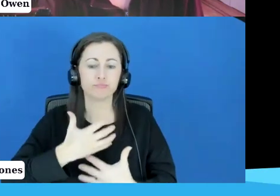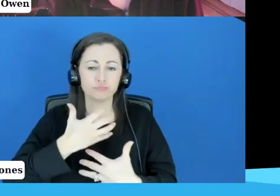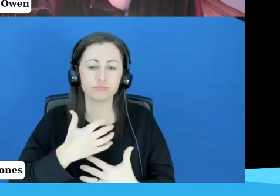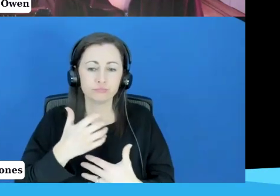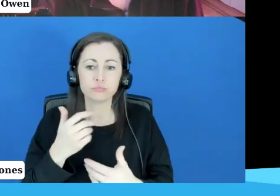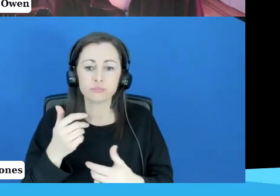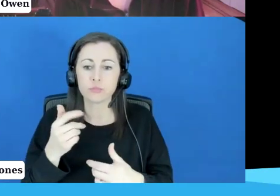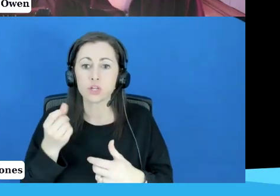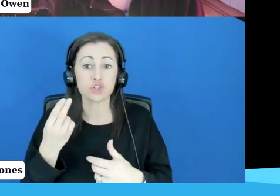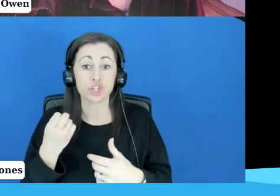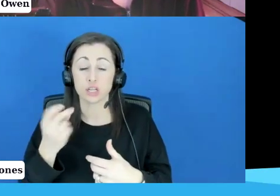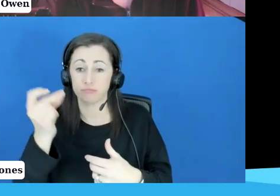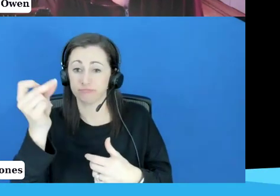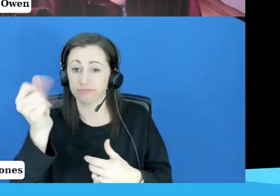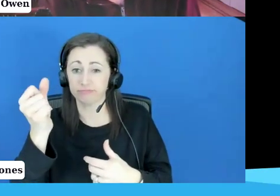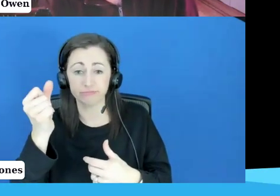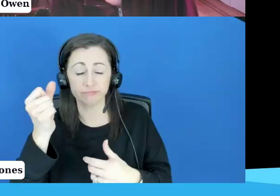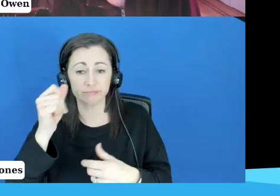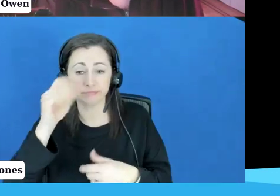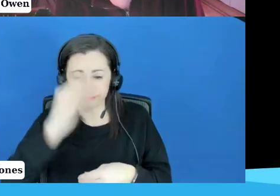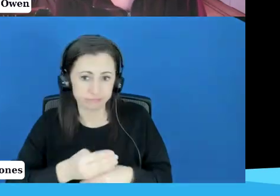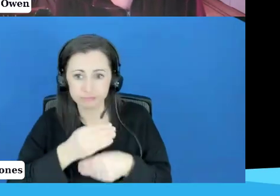She would immediately just be out of it.